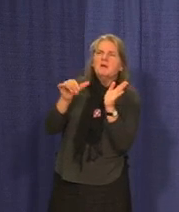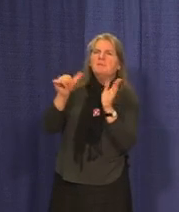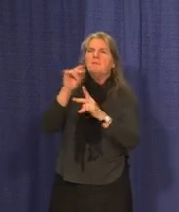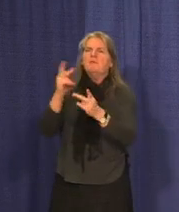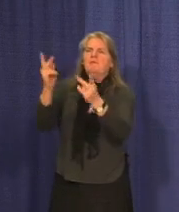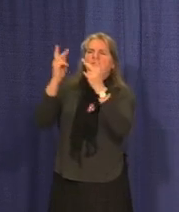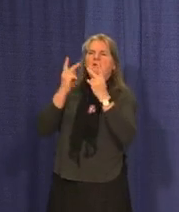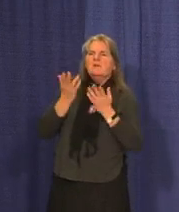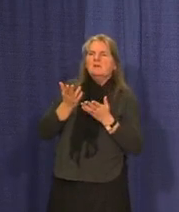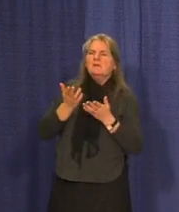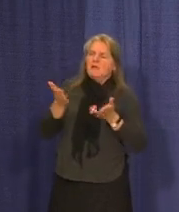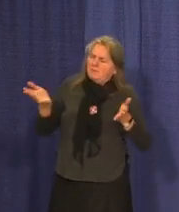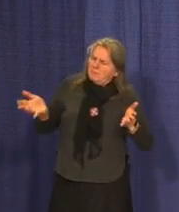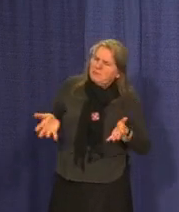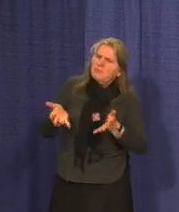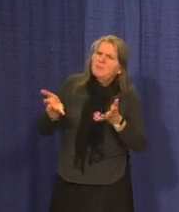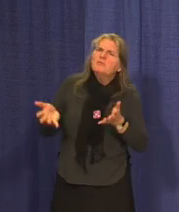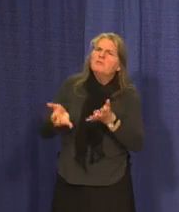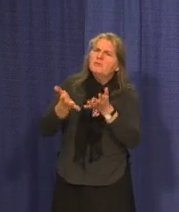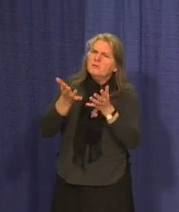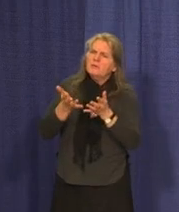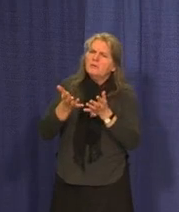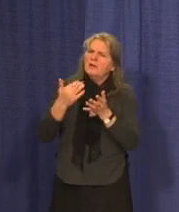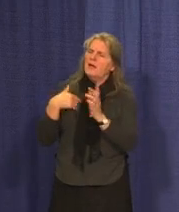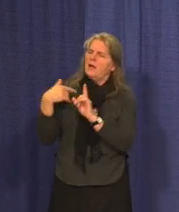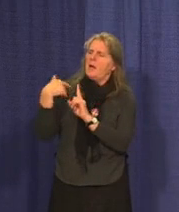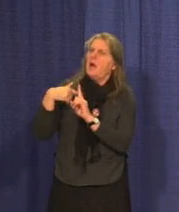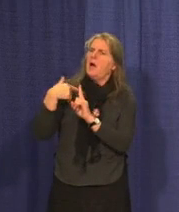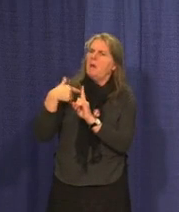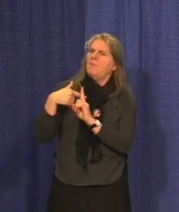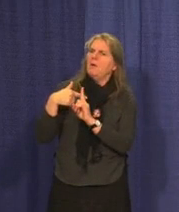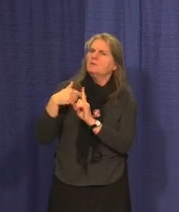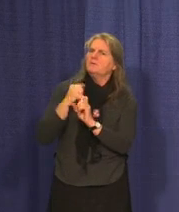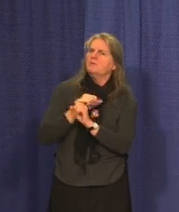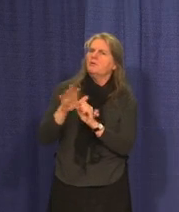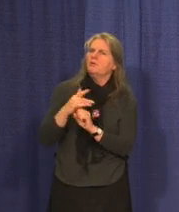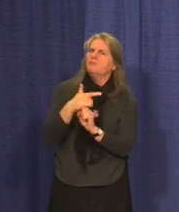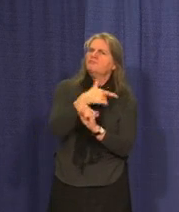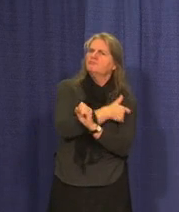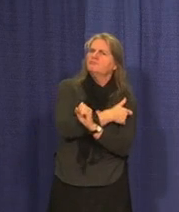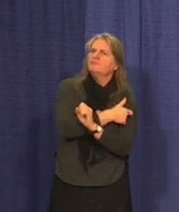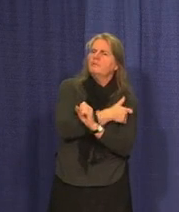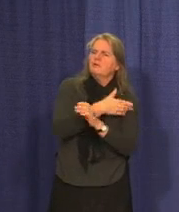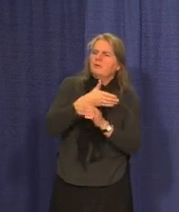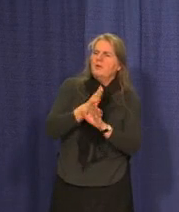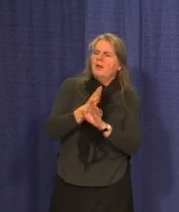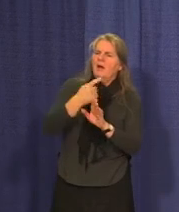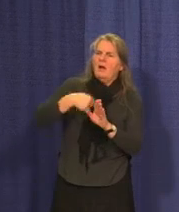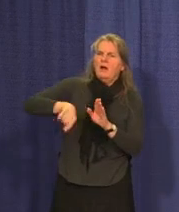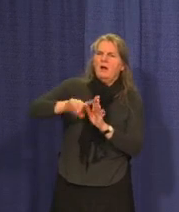population and ourselves of the advantages of being vaccinated